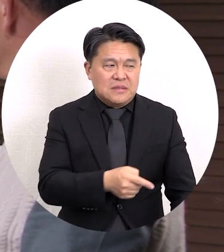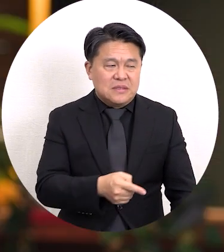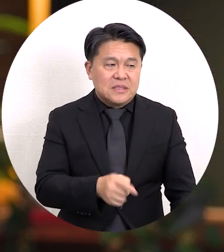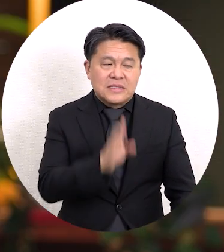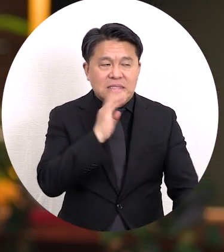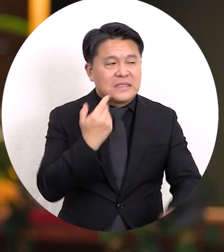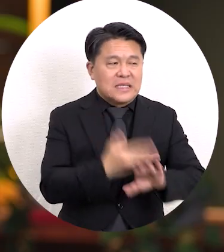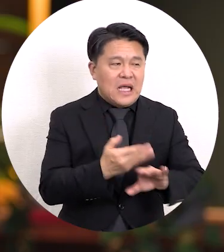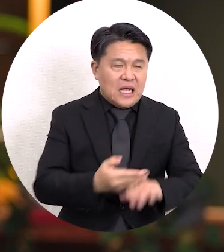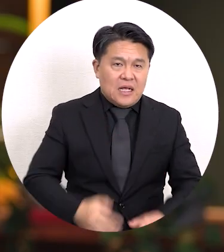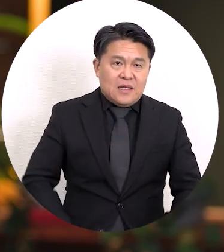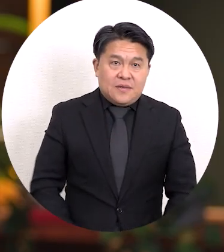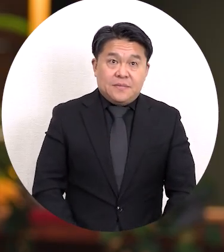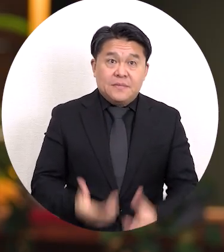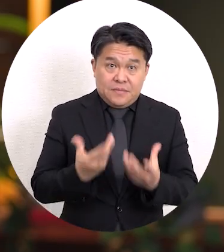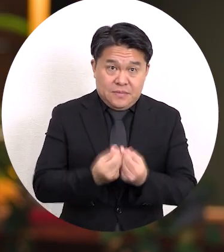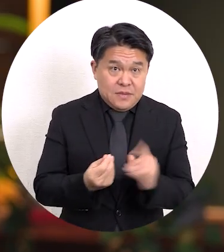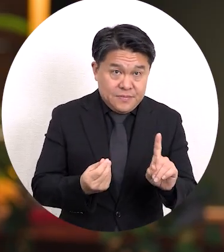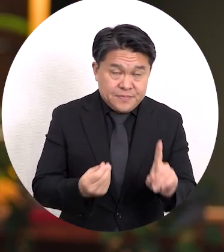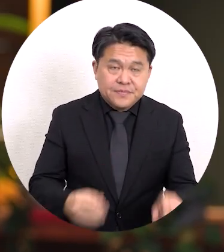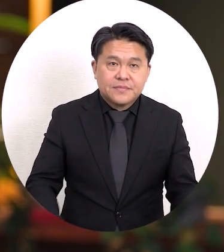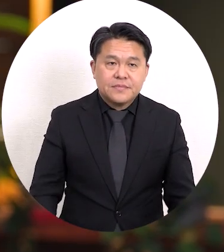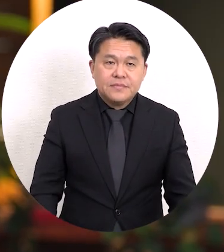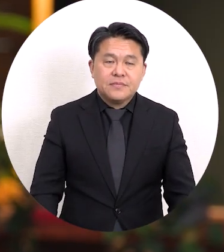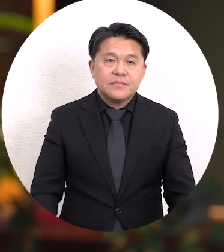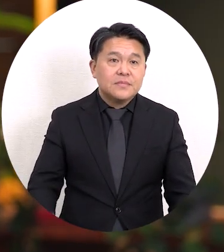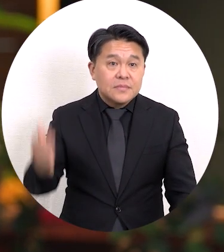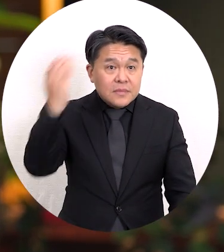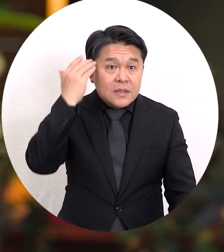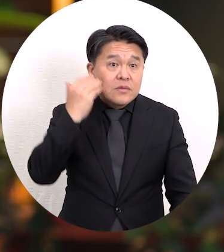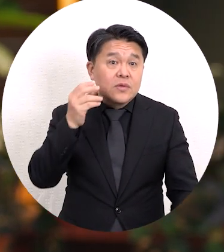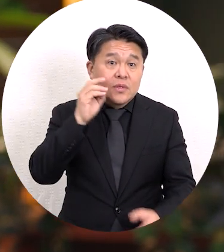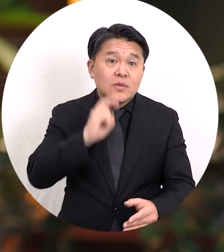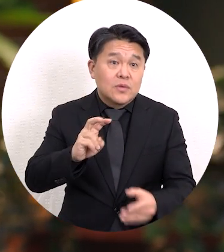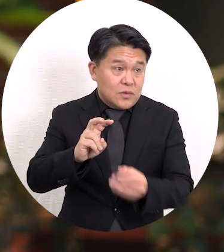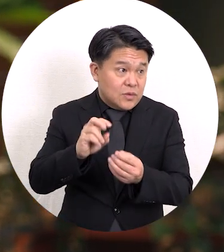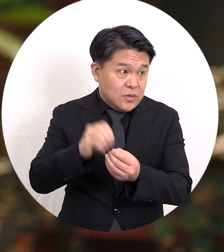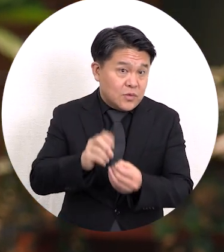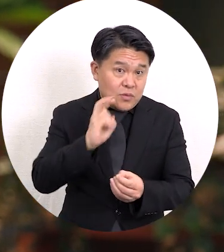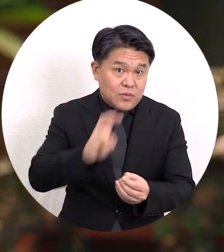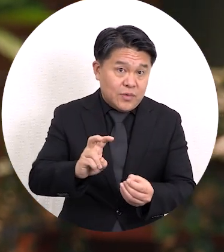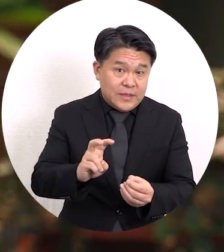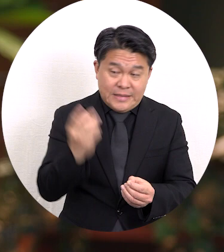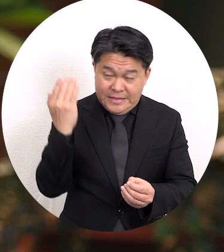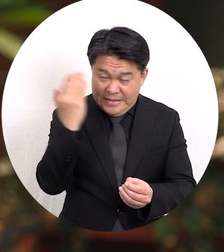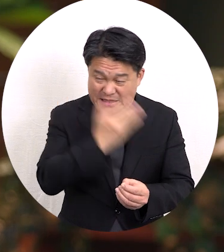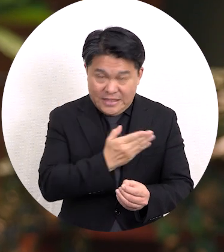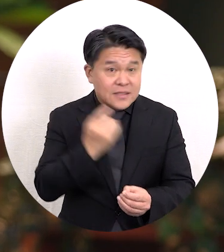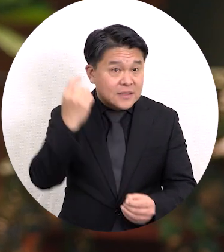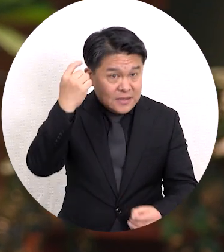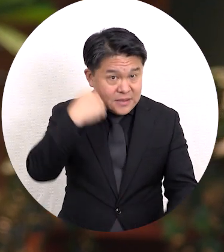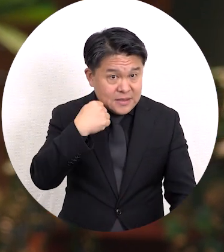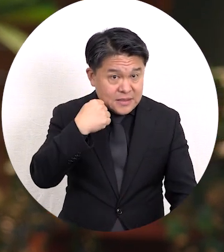So, for example, in Korean traditional music, this represents purity, and purity/clarity is an emotion